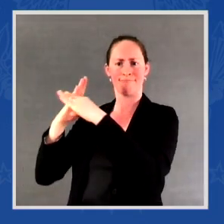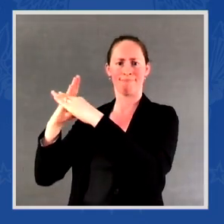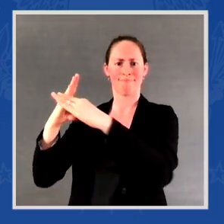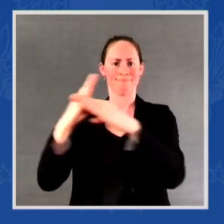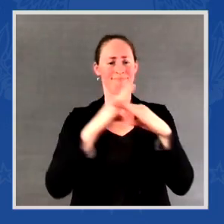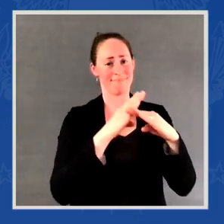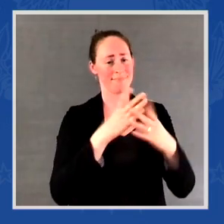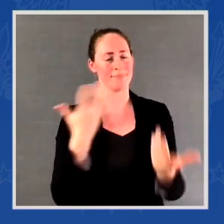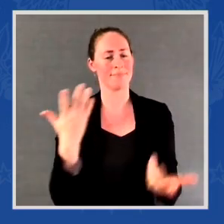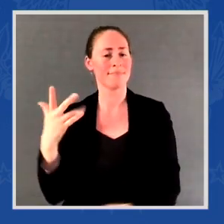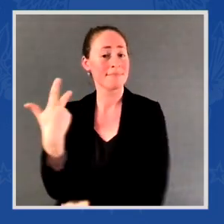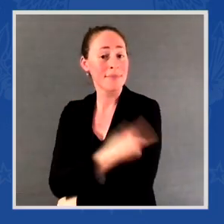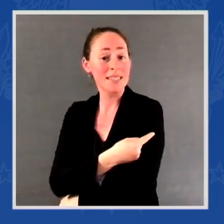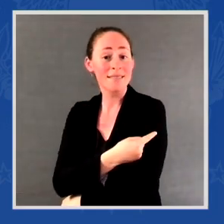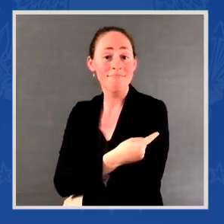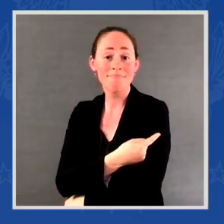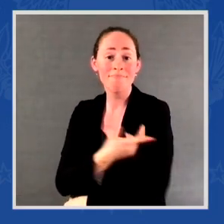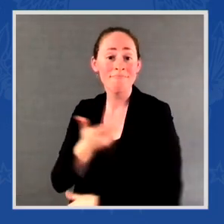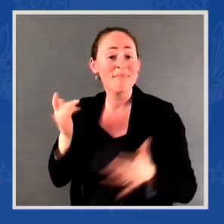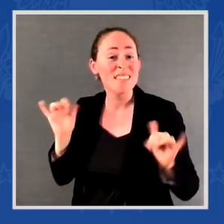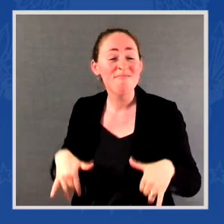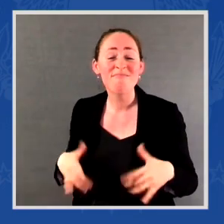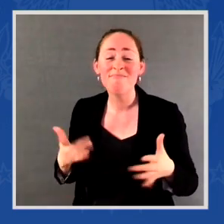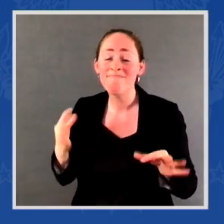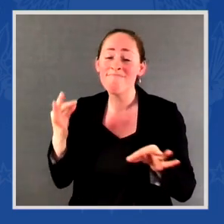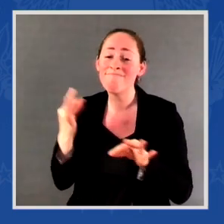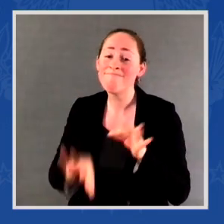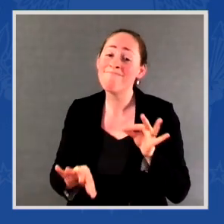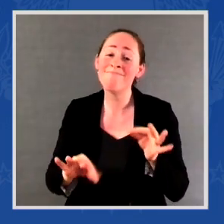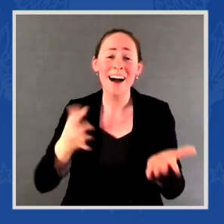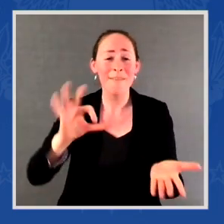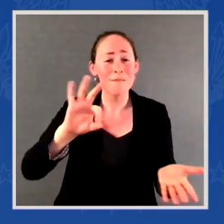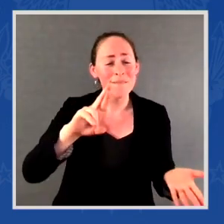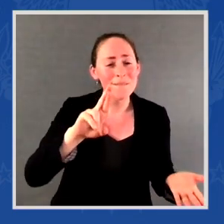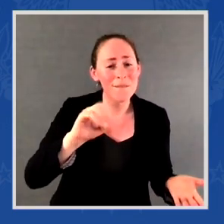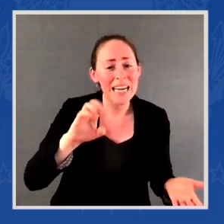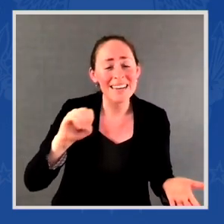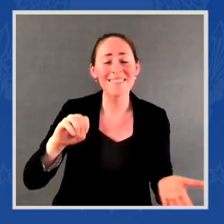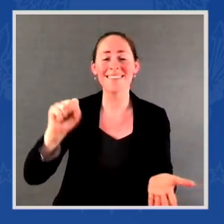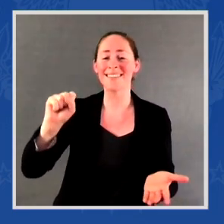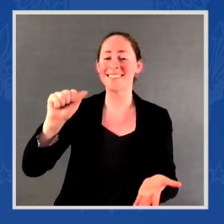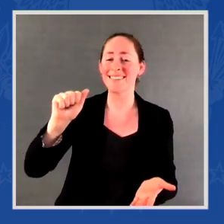It works. It's free. It's safe. It's easy. It's convenient.